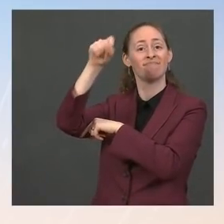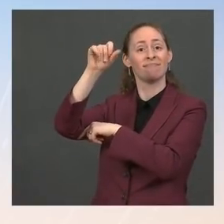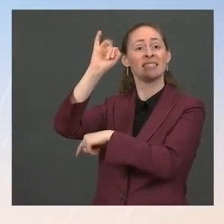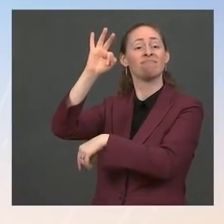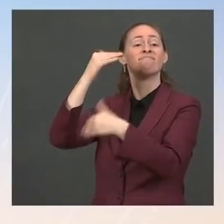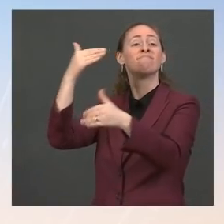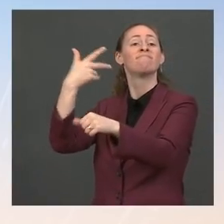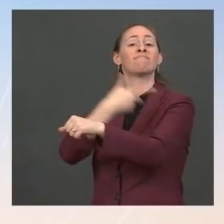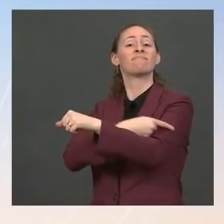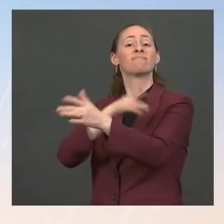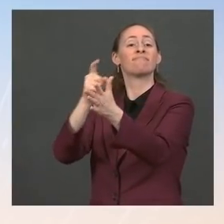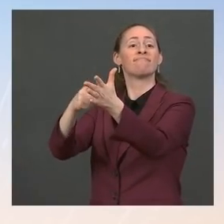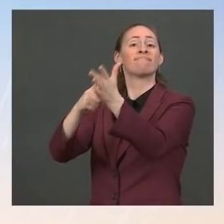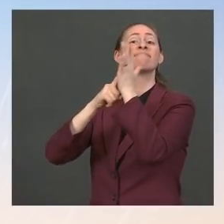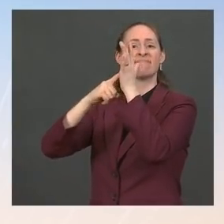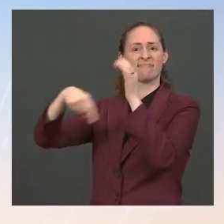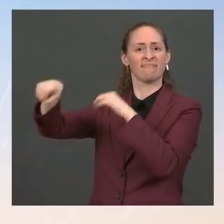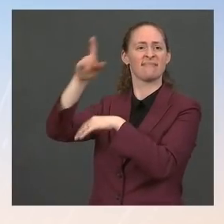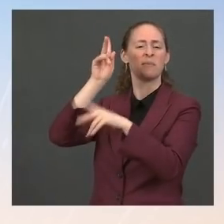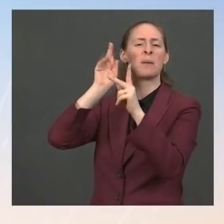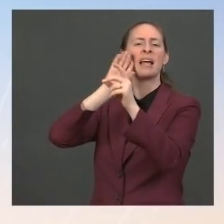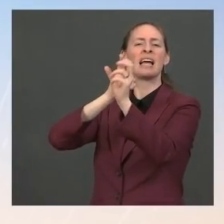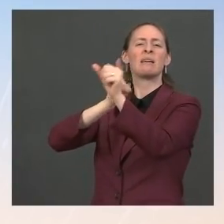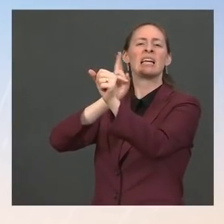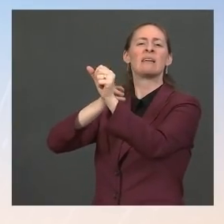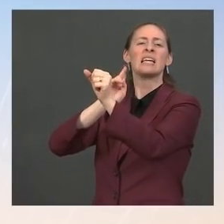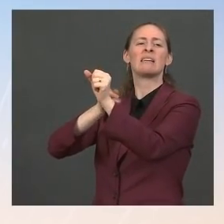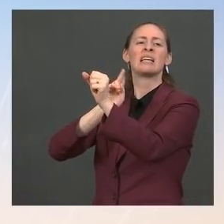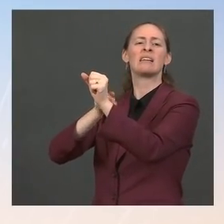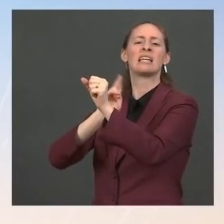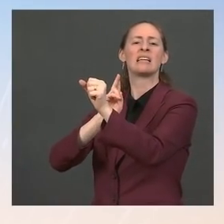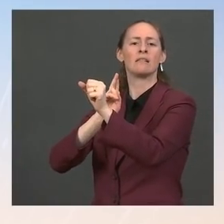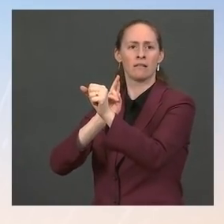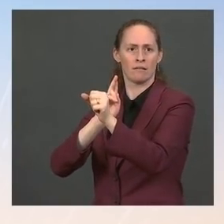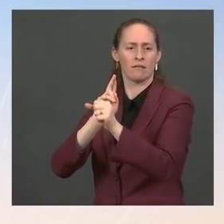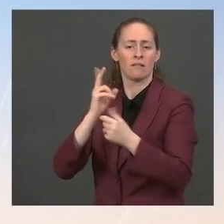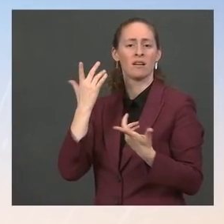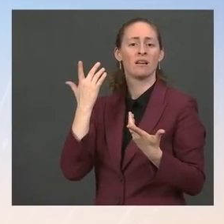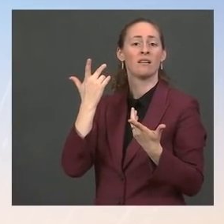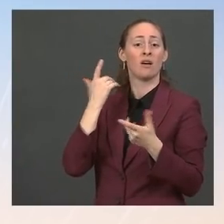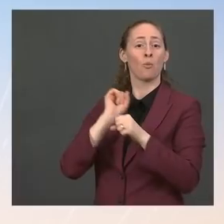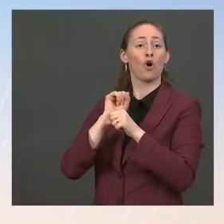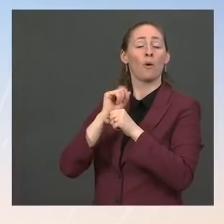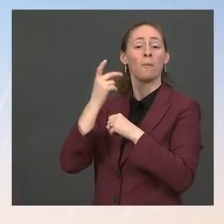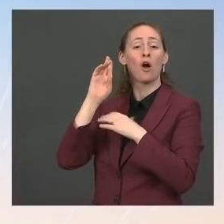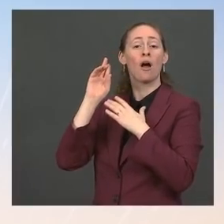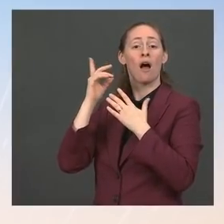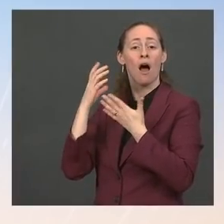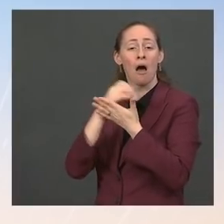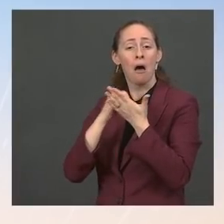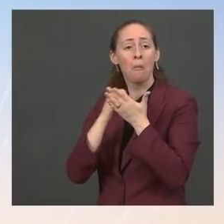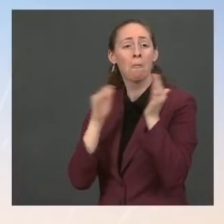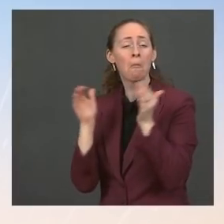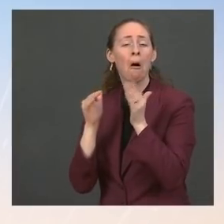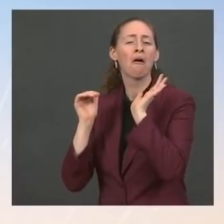especially hourly workers who may not want to get the vaccine. Are you afraid that these numbers of people quitting their jobs will go up?